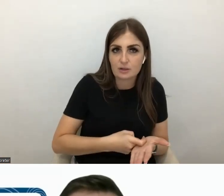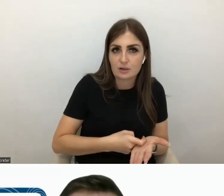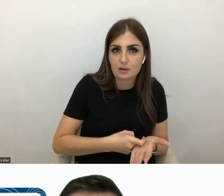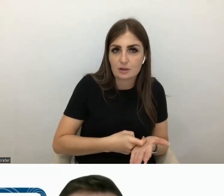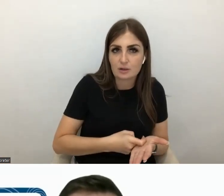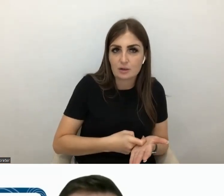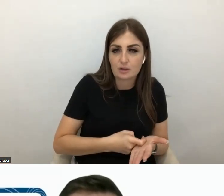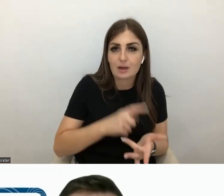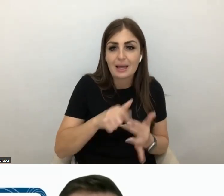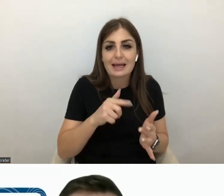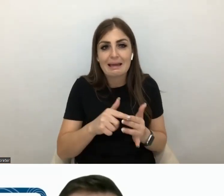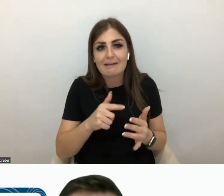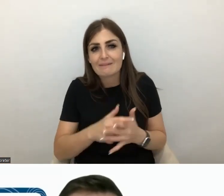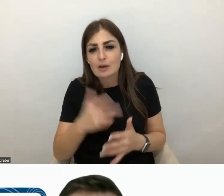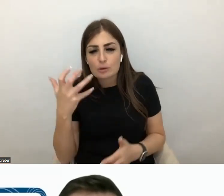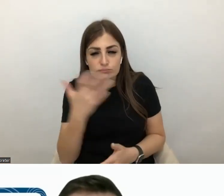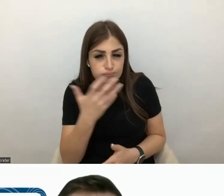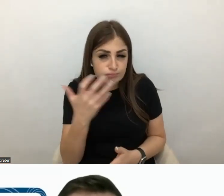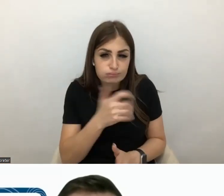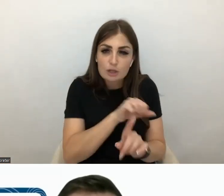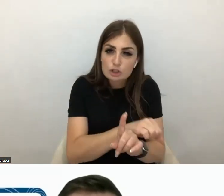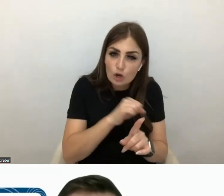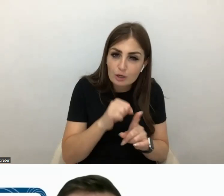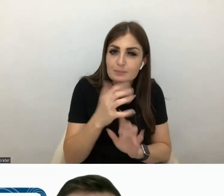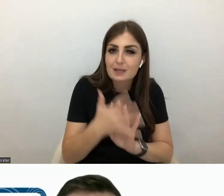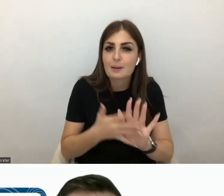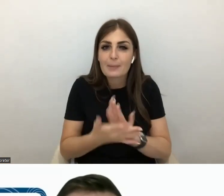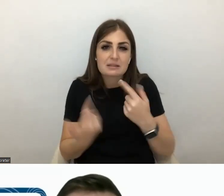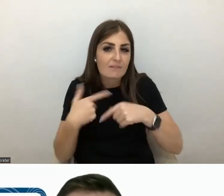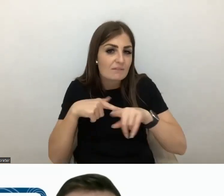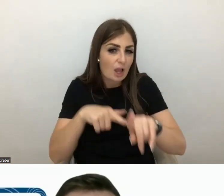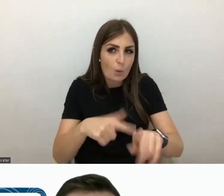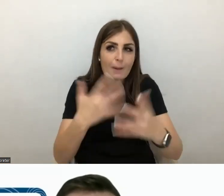If there are exceptional circumstances that require a follow-up appointment or if you